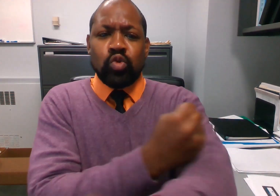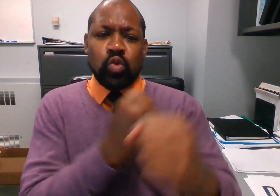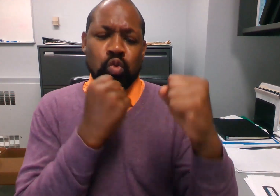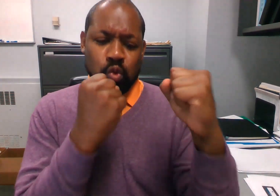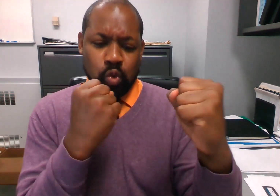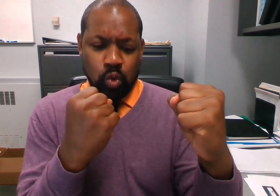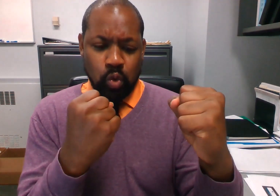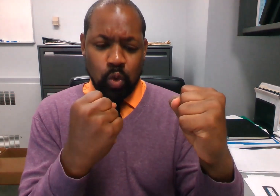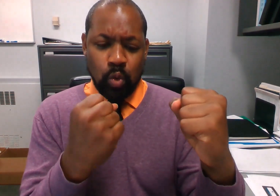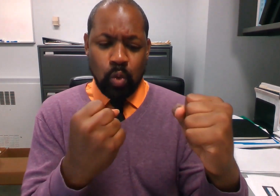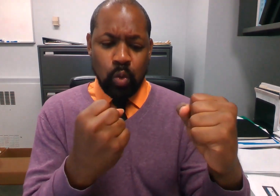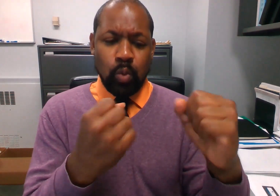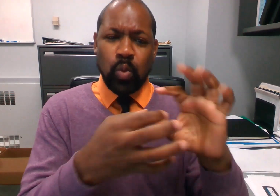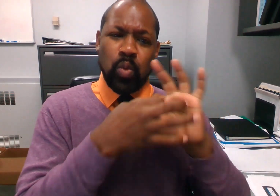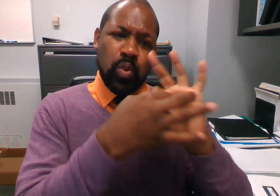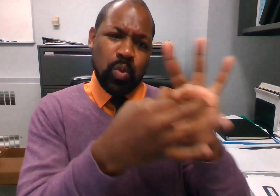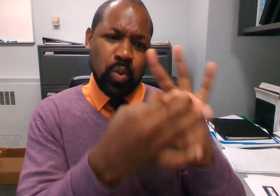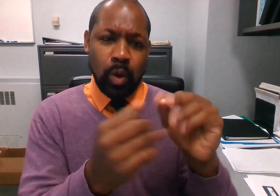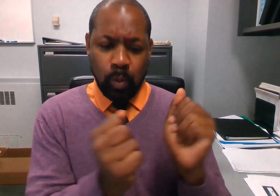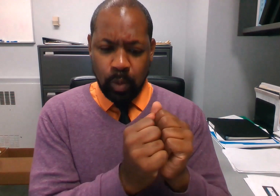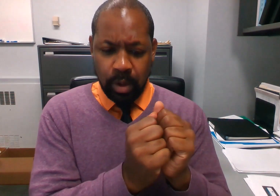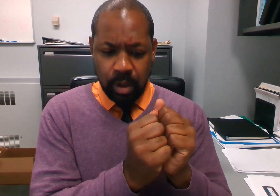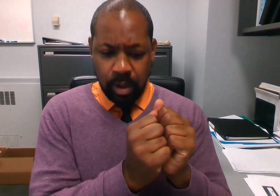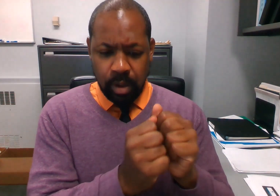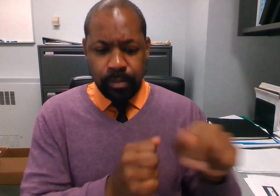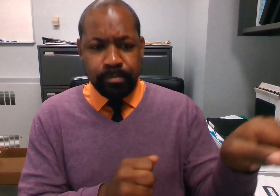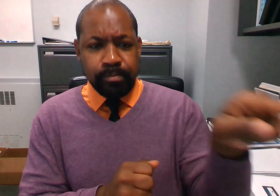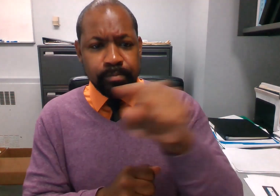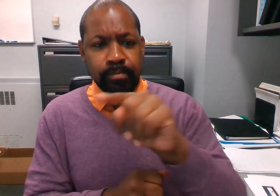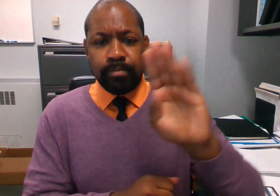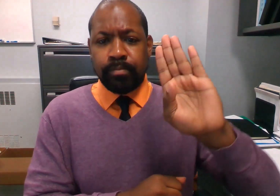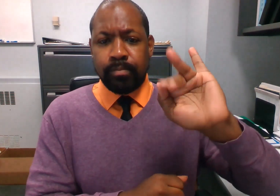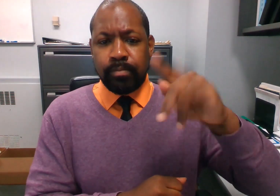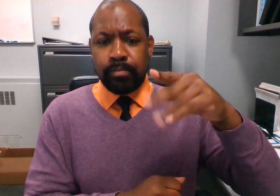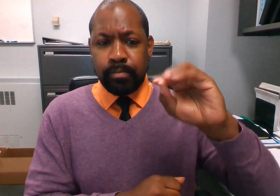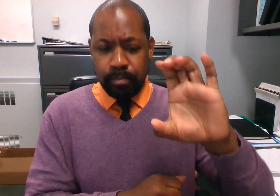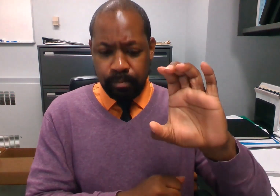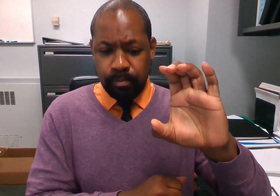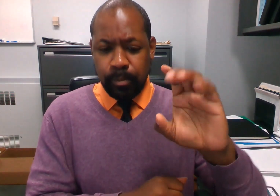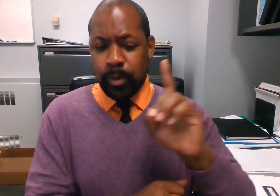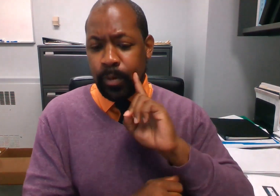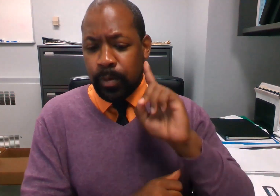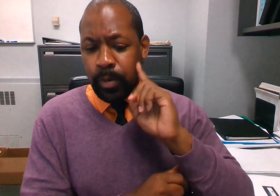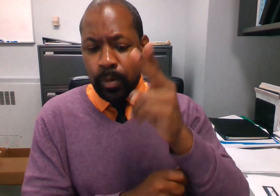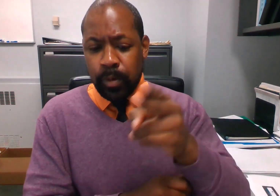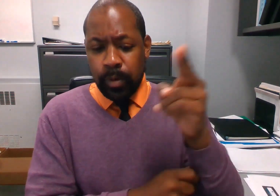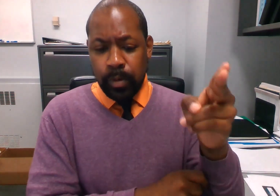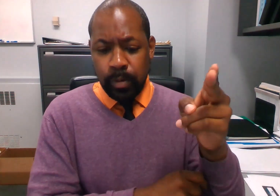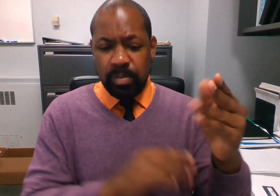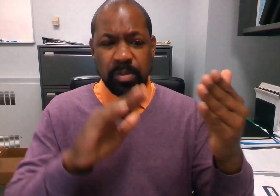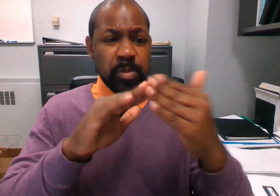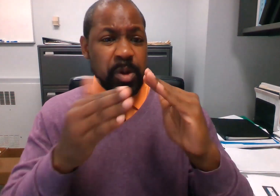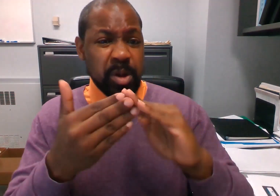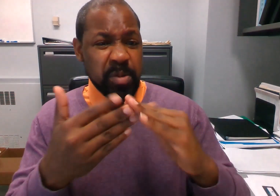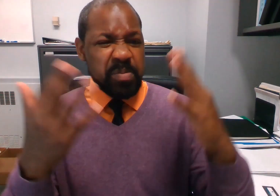and Hard of Hearing how can we strengthen our relationship with BIPOC deaf community members